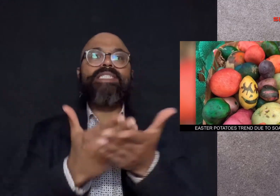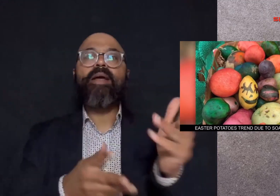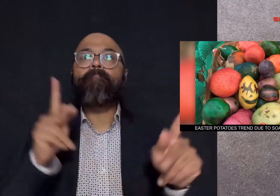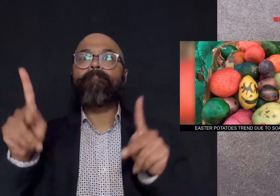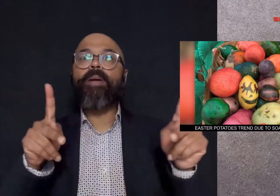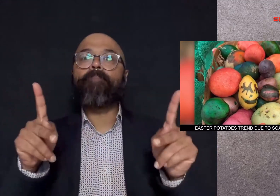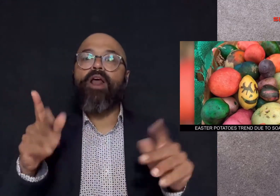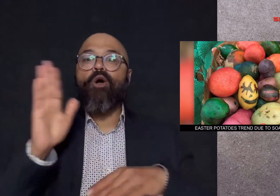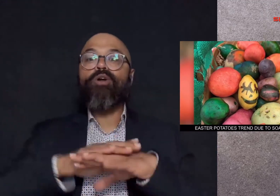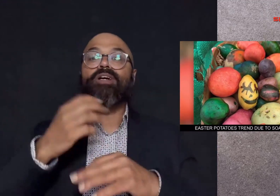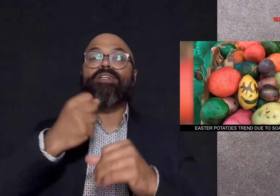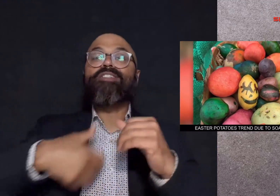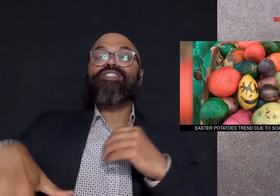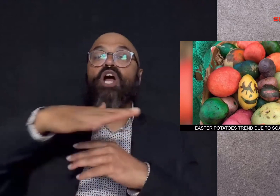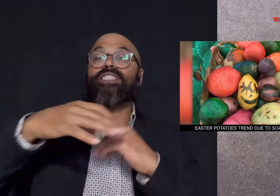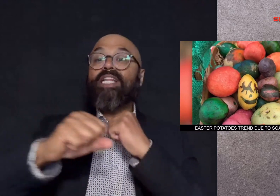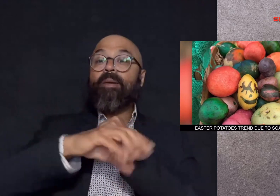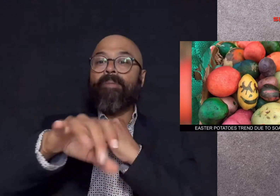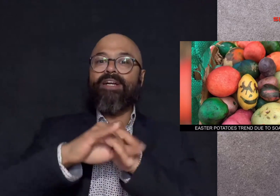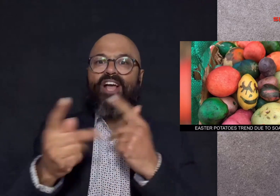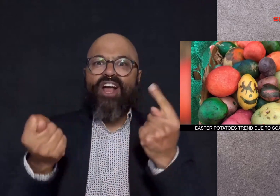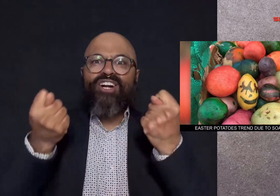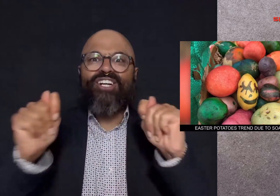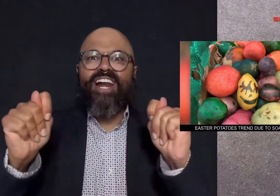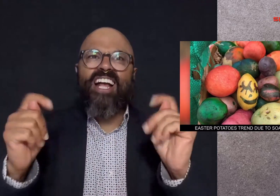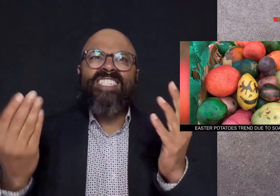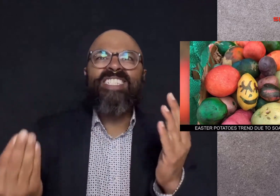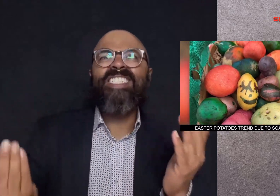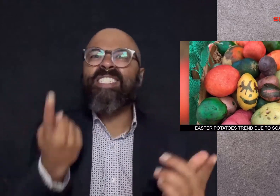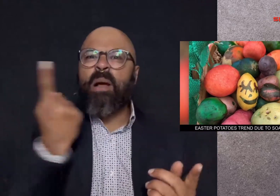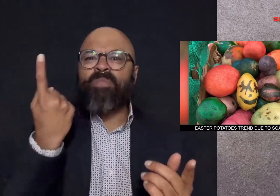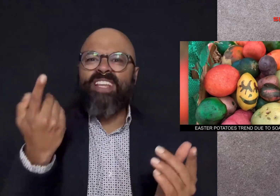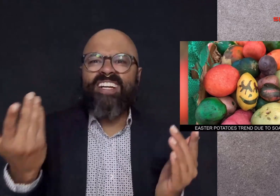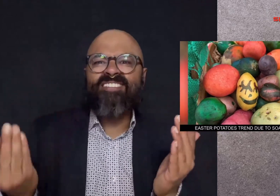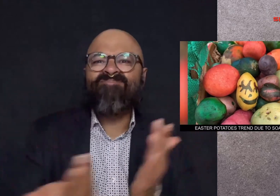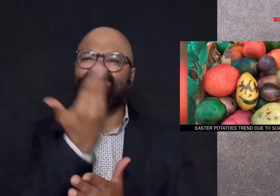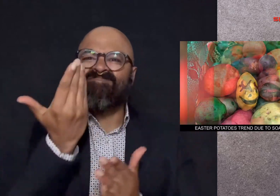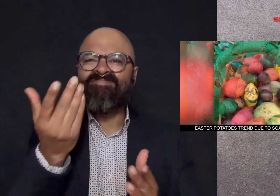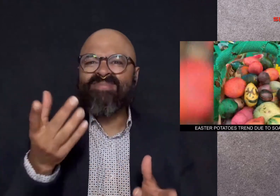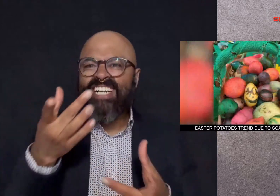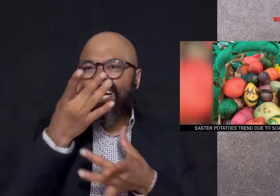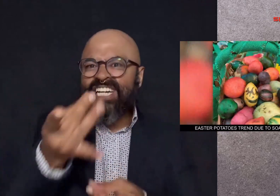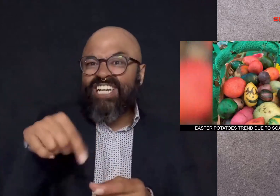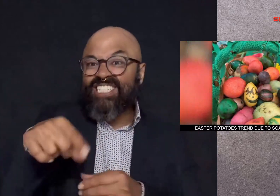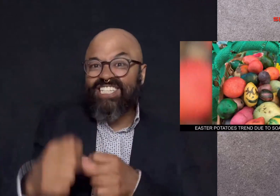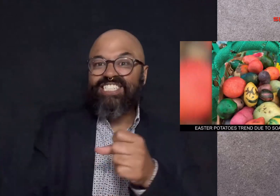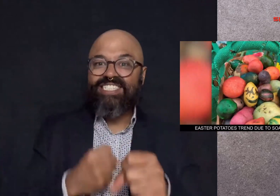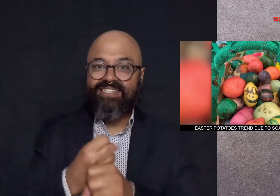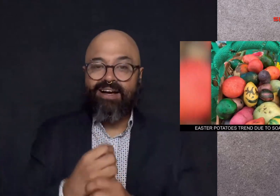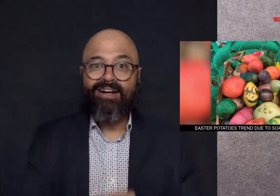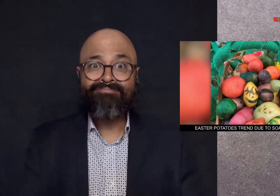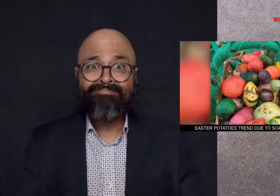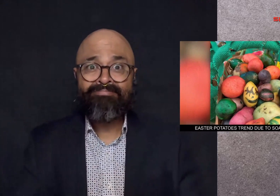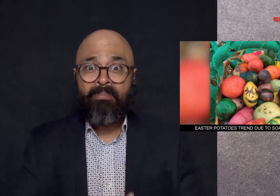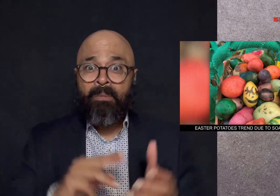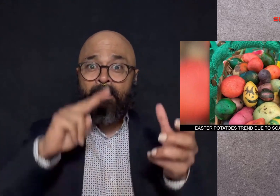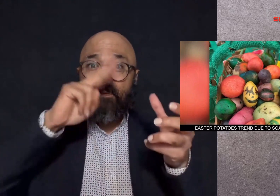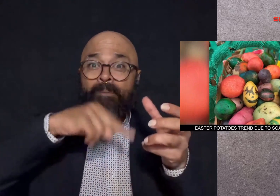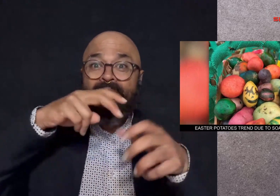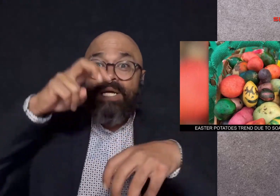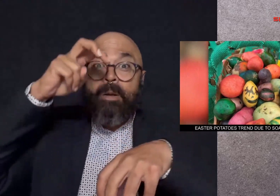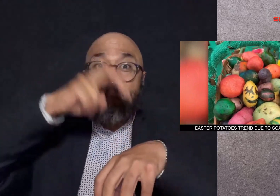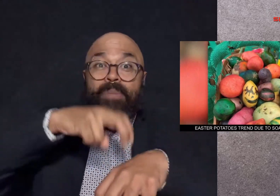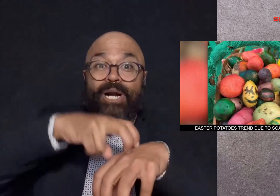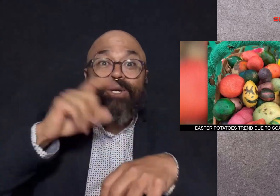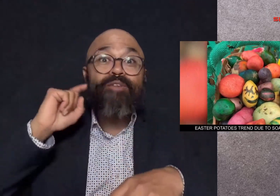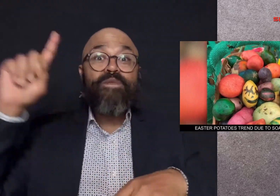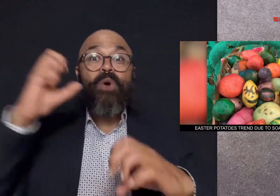some people on social media to try something interesting this year painting potatoes for Easter